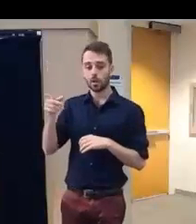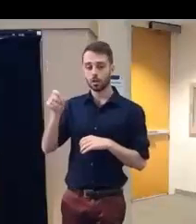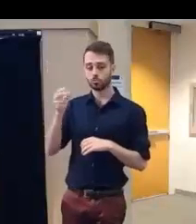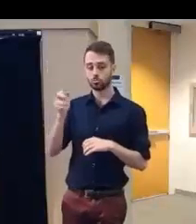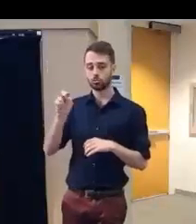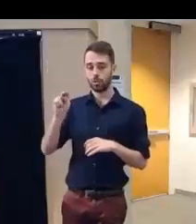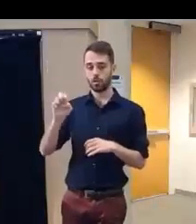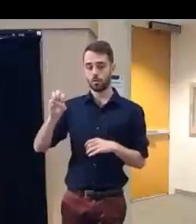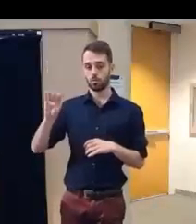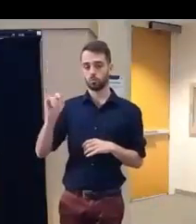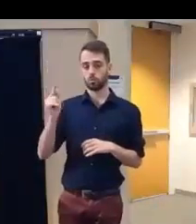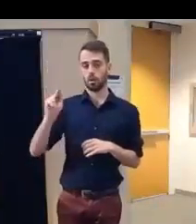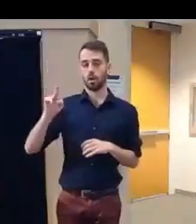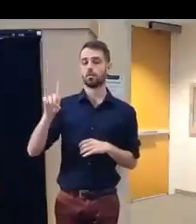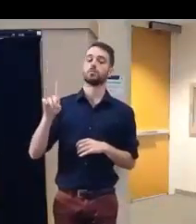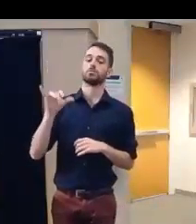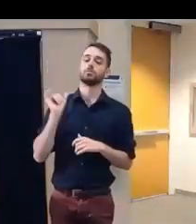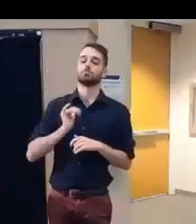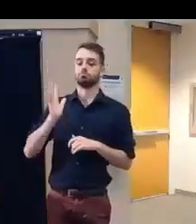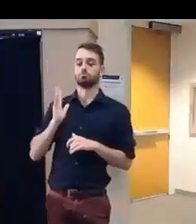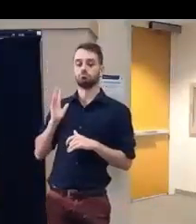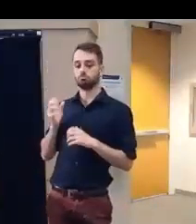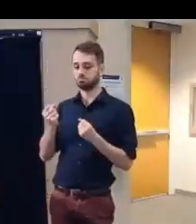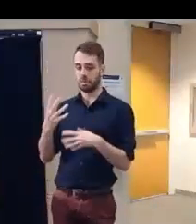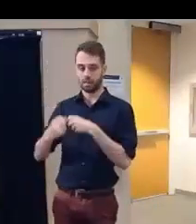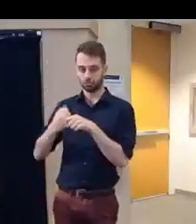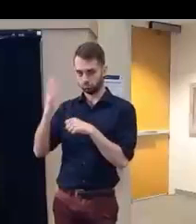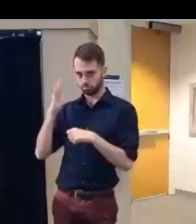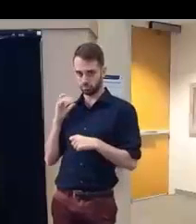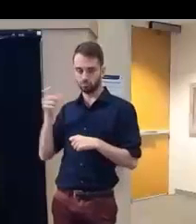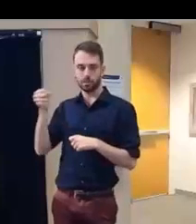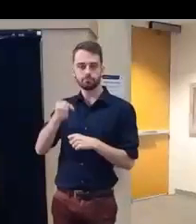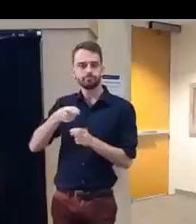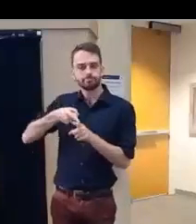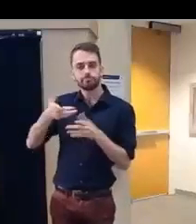our department a few years back that really focuses on redlining and how that's impacted